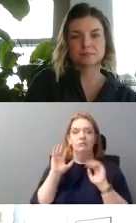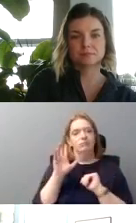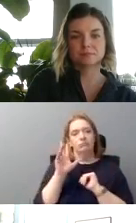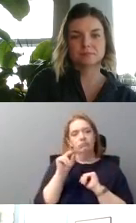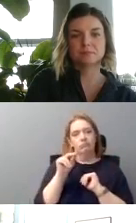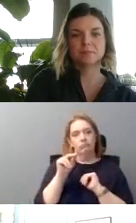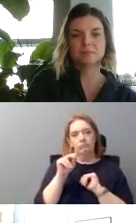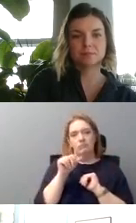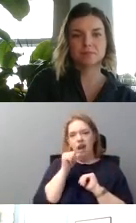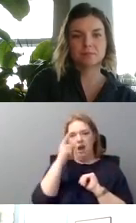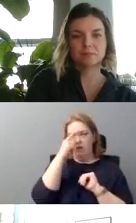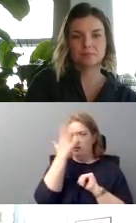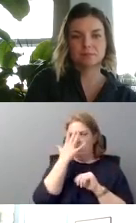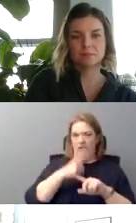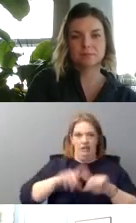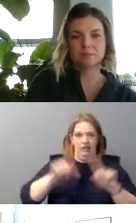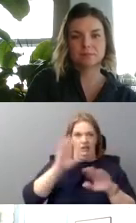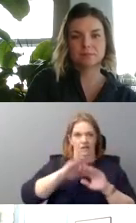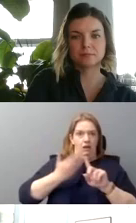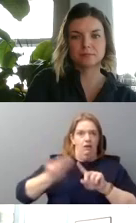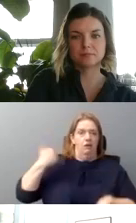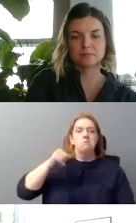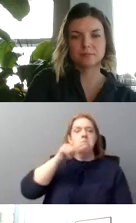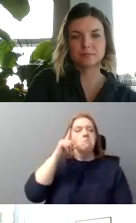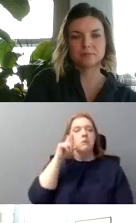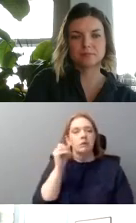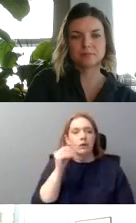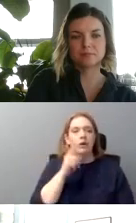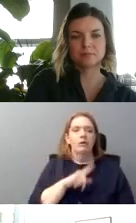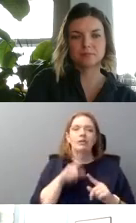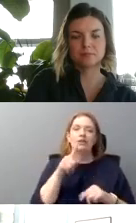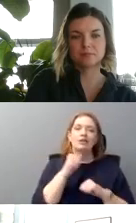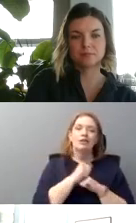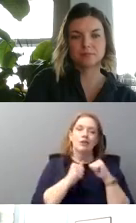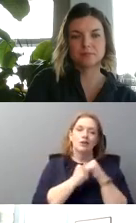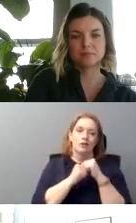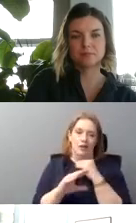back in the day, but these structural editions that were put into the house, and really made it